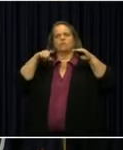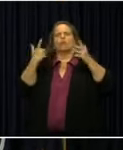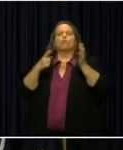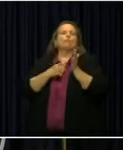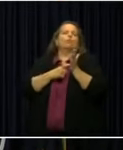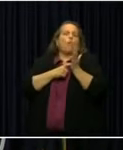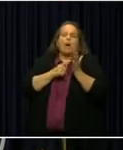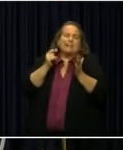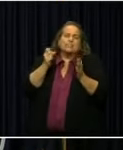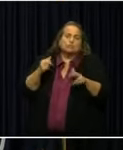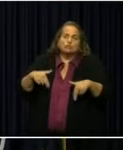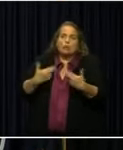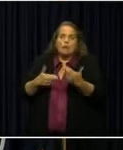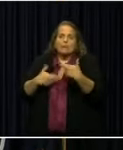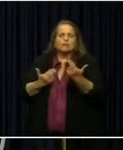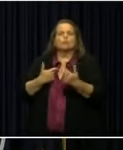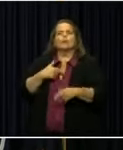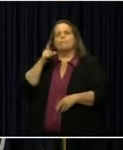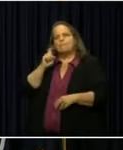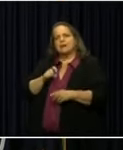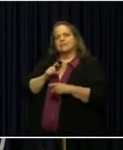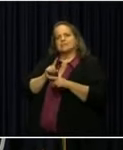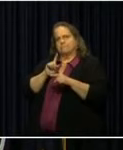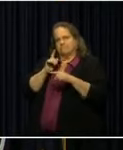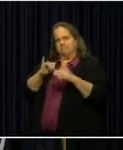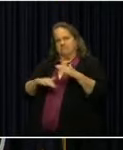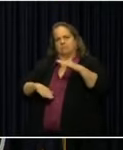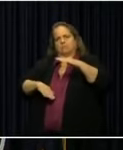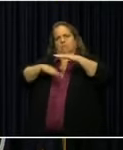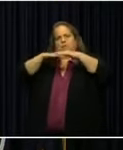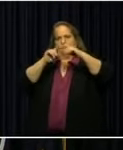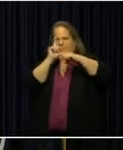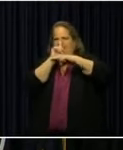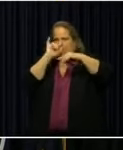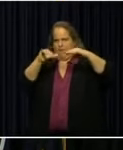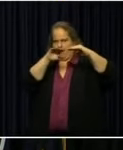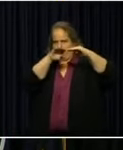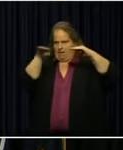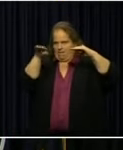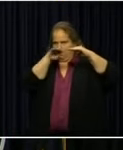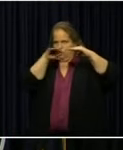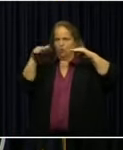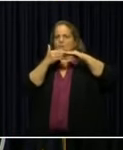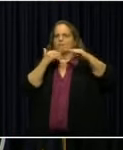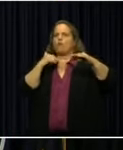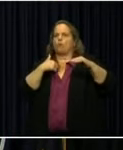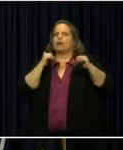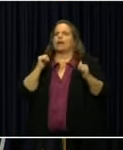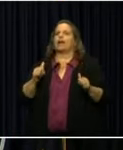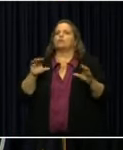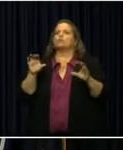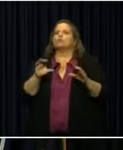TREND. SO, DR. STACK, DO YOU WANT TO TALK ABOUT WHAT WE'D BE LOOKING FOR THERE. SURE.